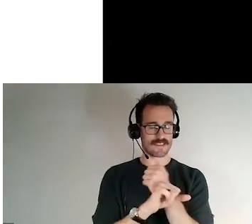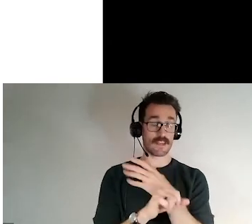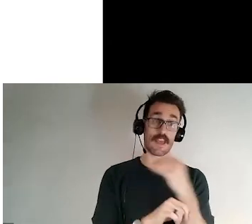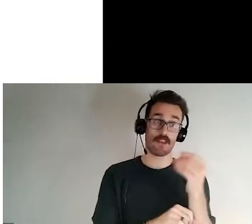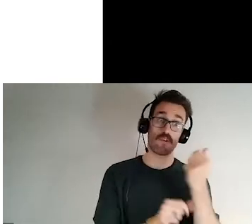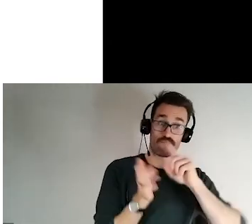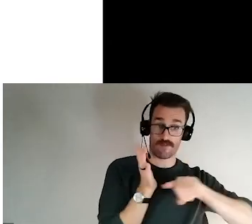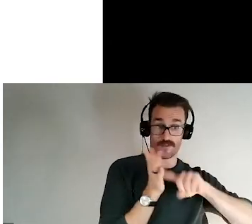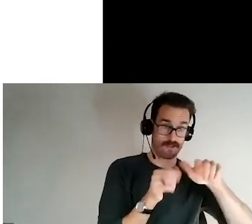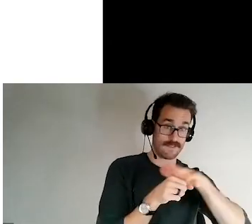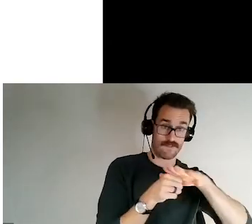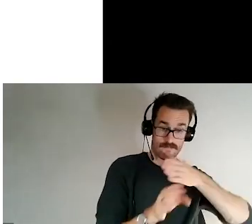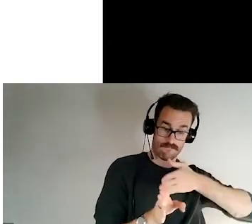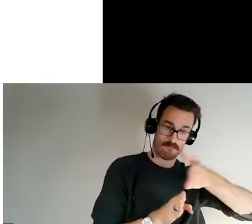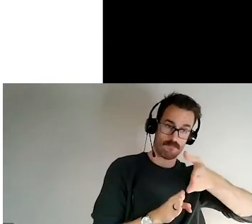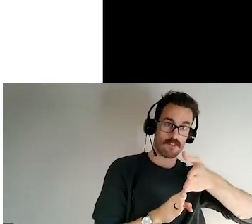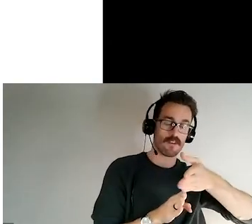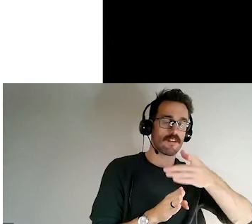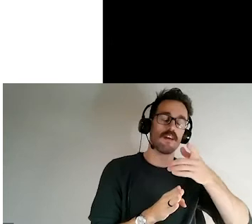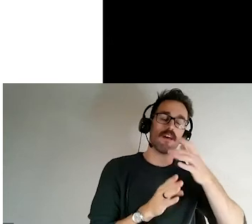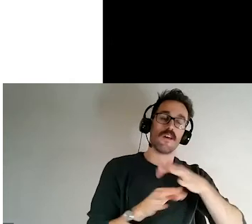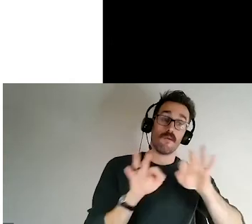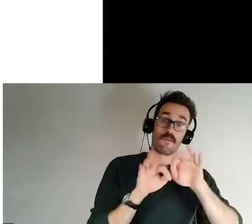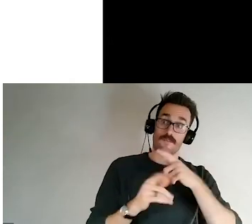a need for support for starting and staying at work, for people living with arthritis.